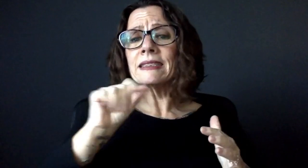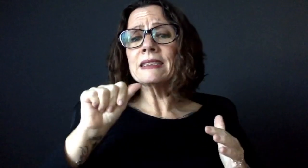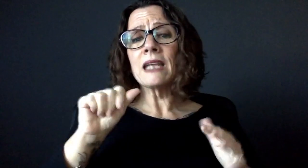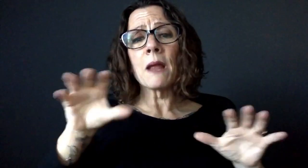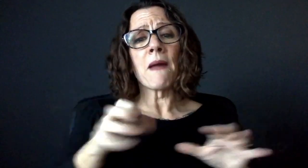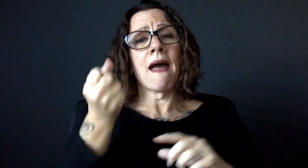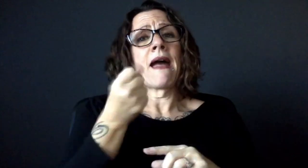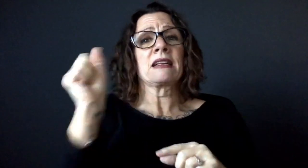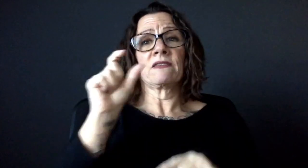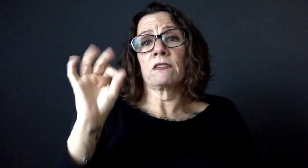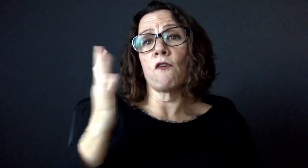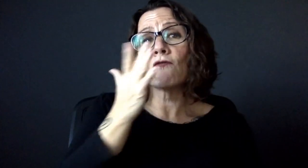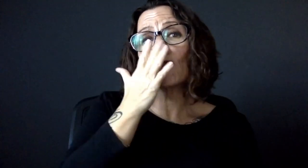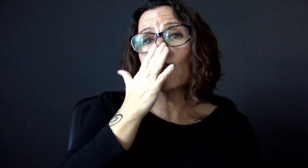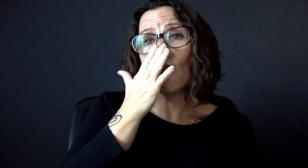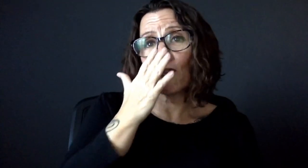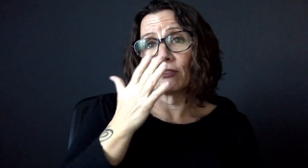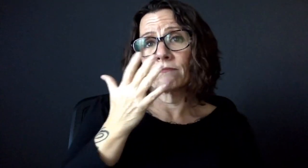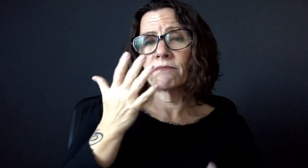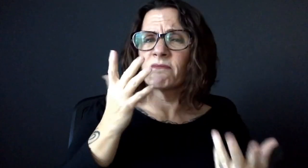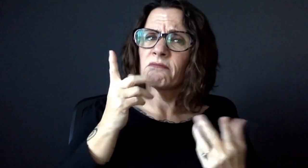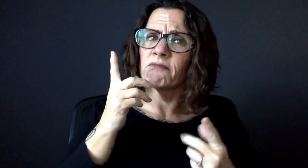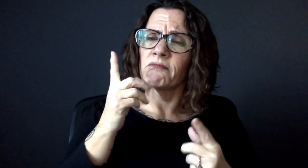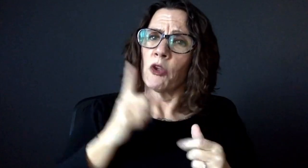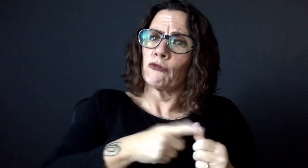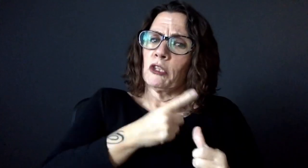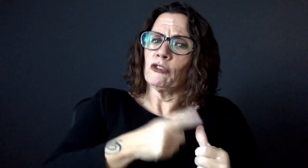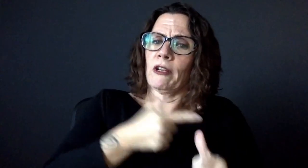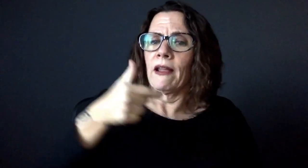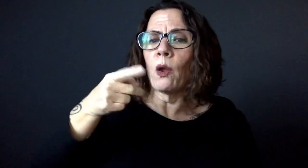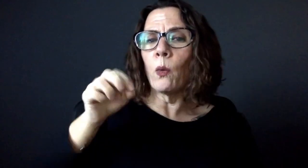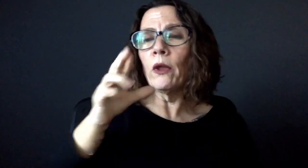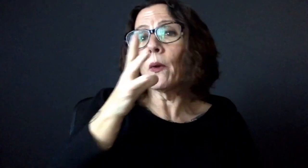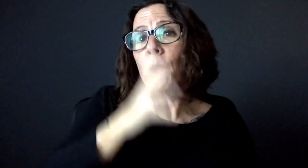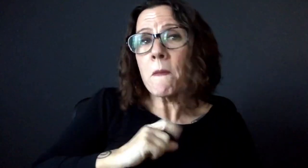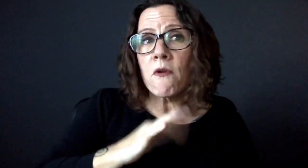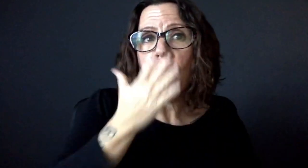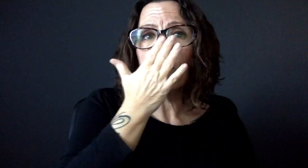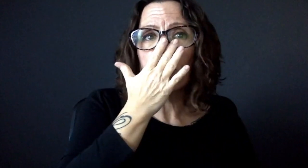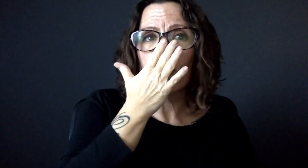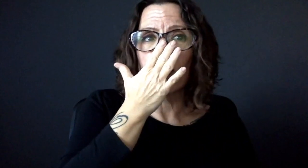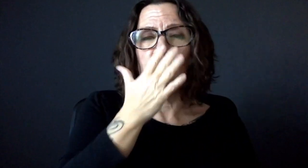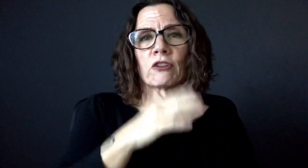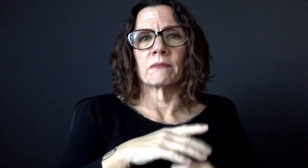disabled activists of color, originally queer women of color